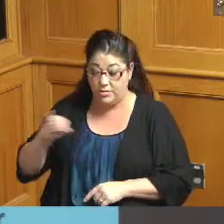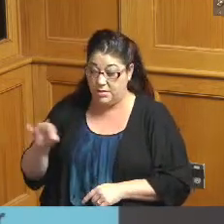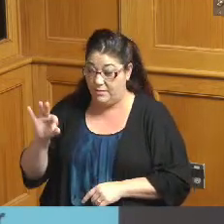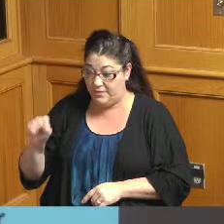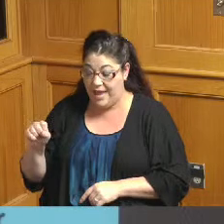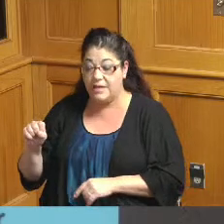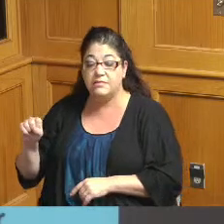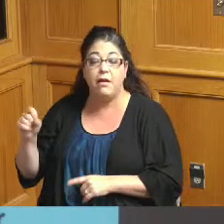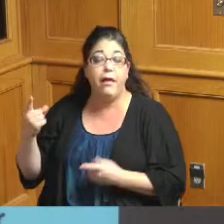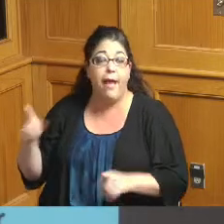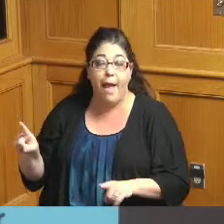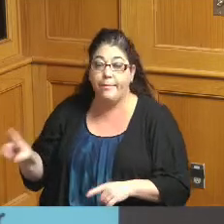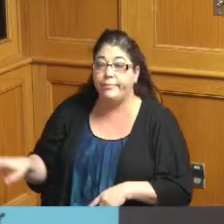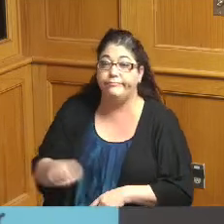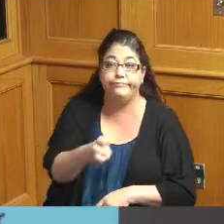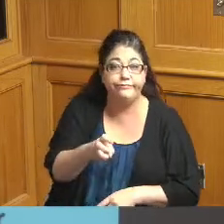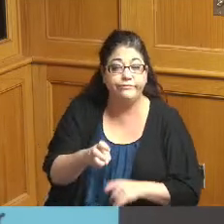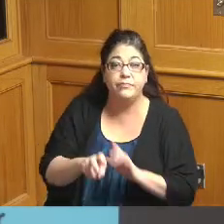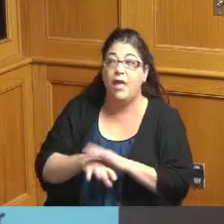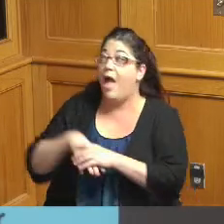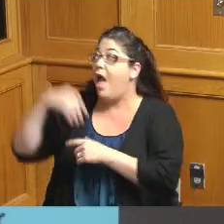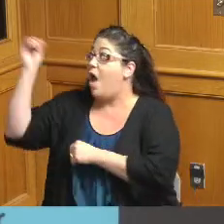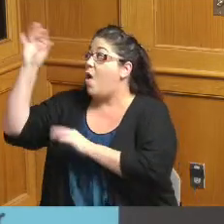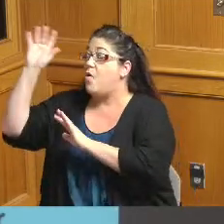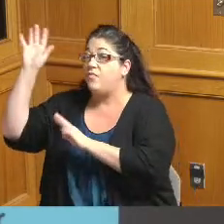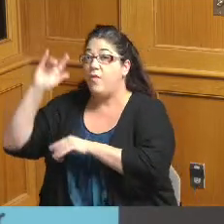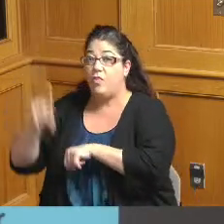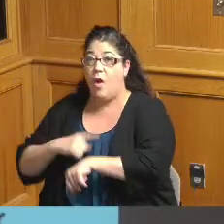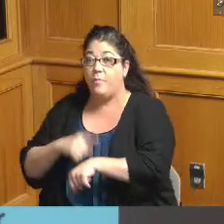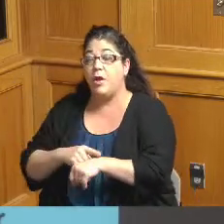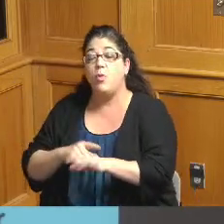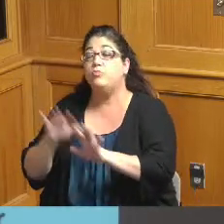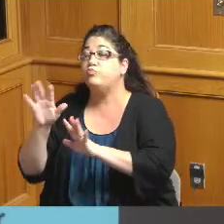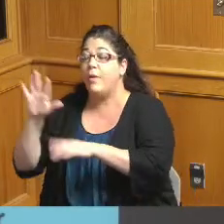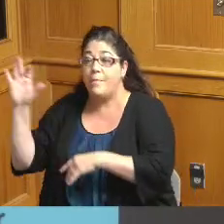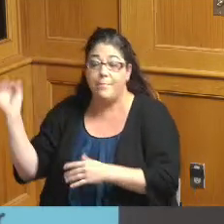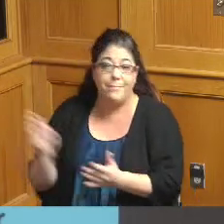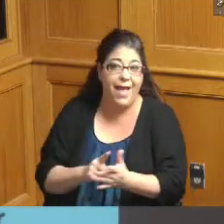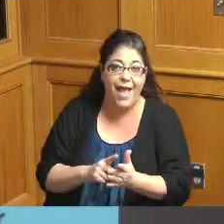Detention Facility either after being away for long periods of time from their court ordered